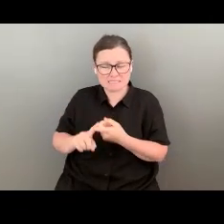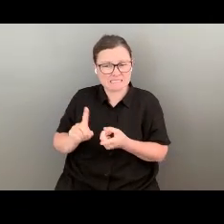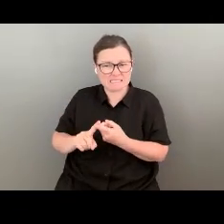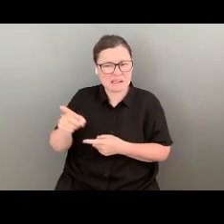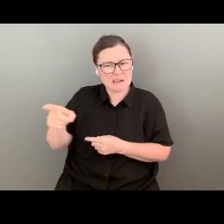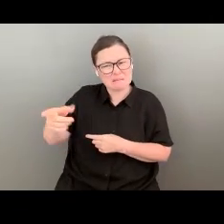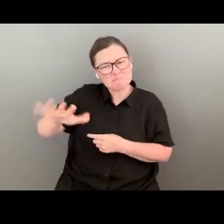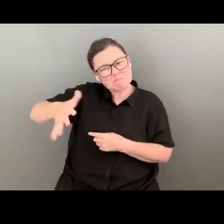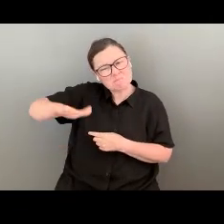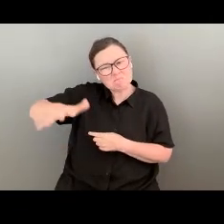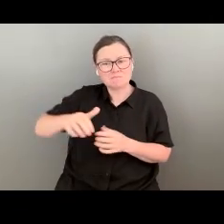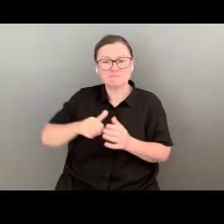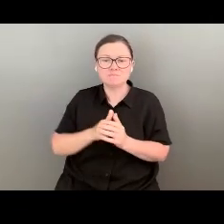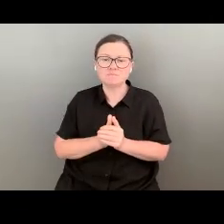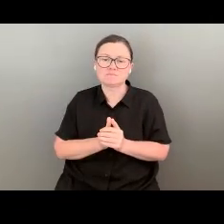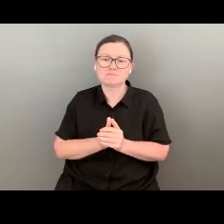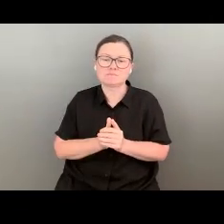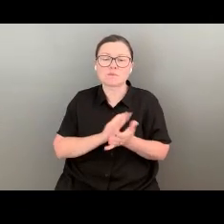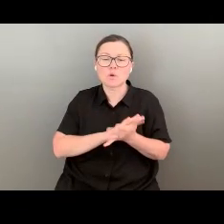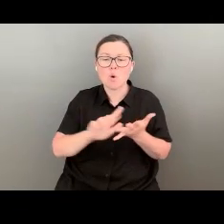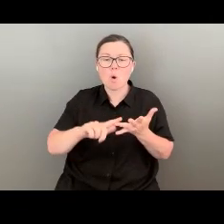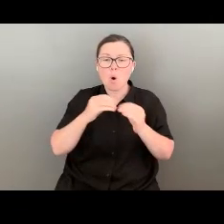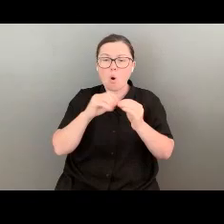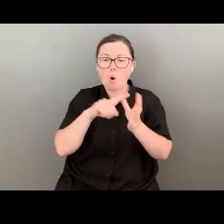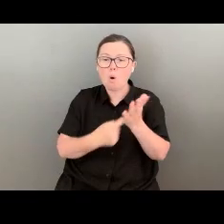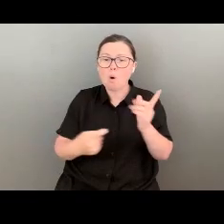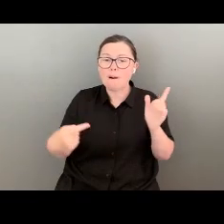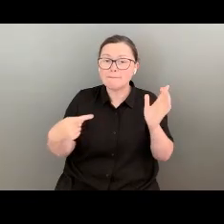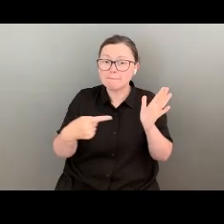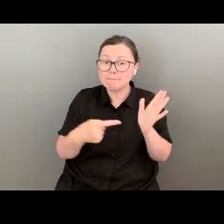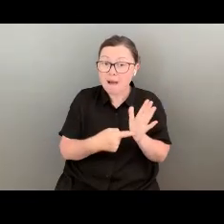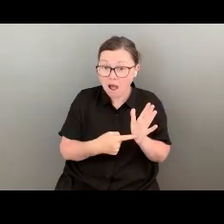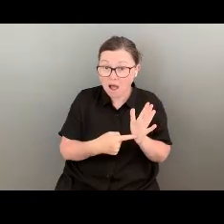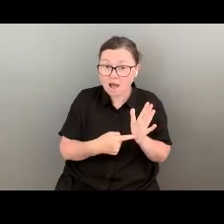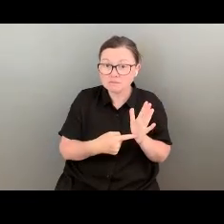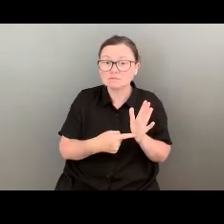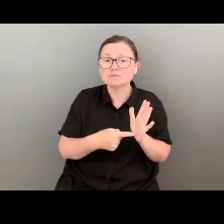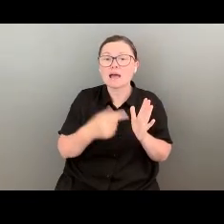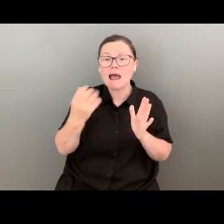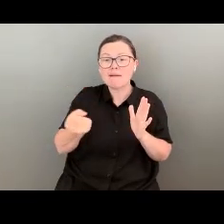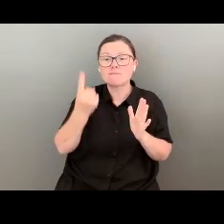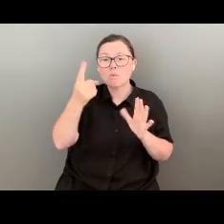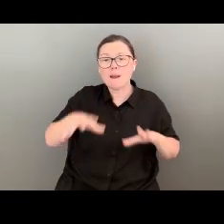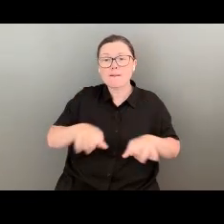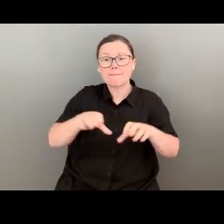Pigeonhole bakers. These are very, very, very good.